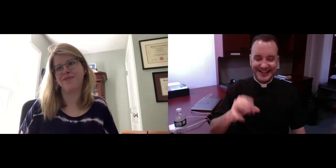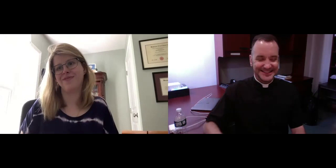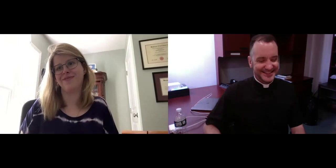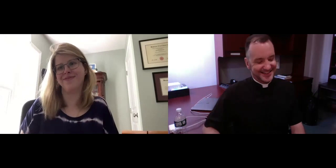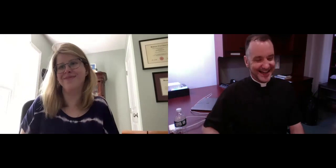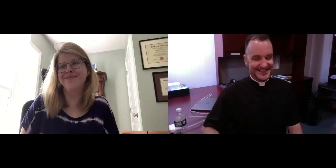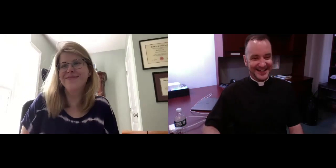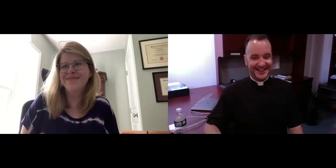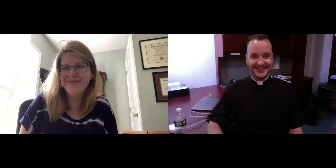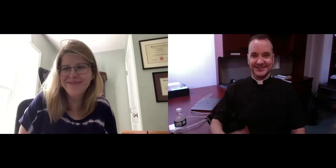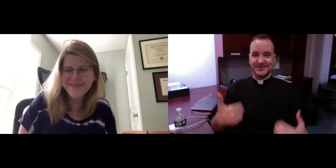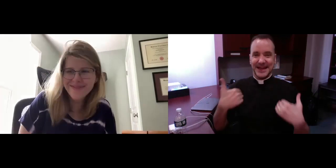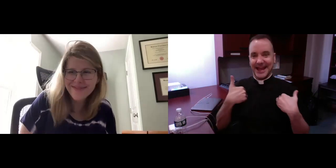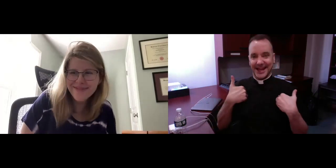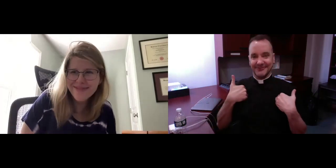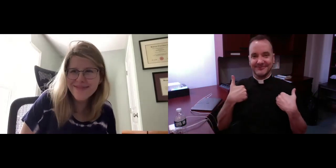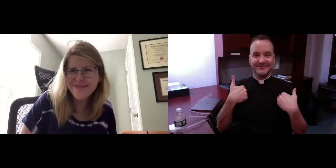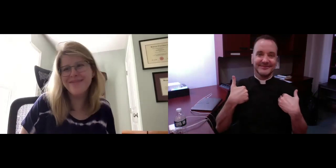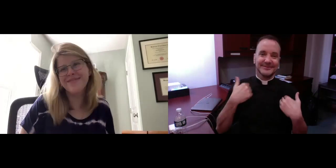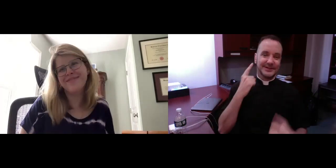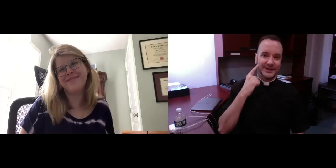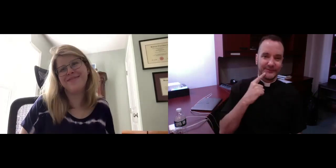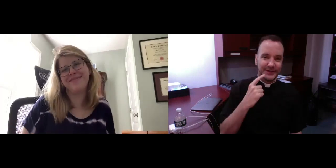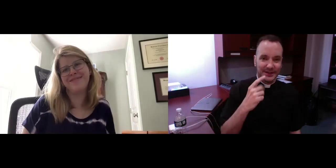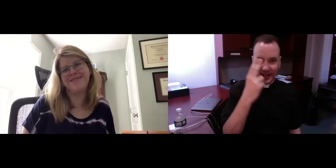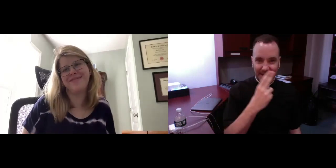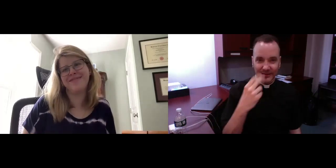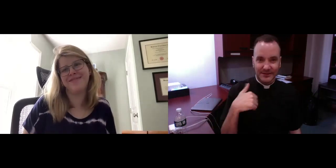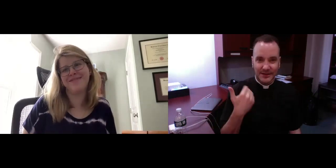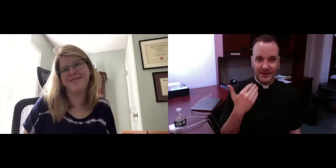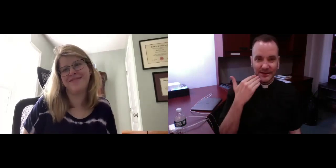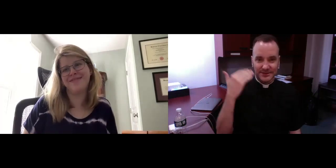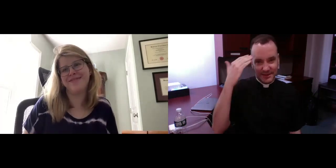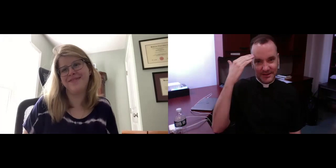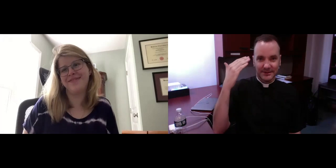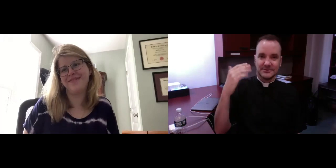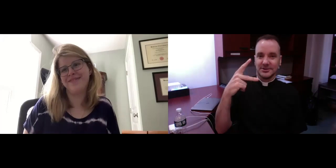19th episode of our show! We have a Deaf Catholic young adult here with us: